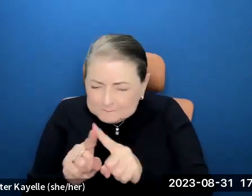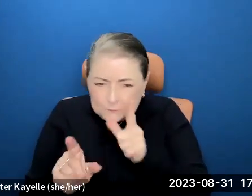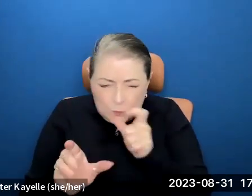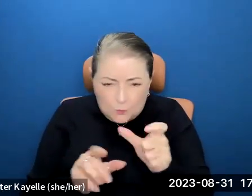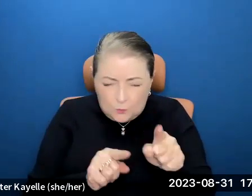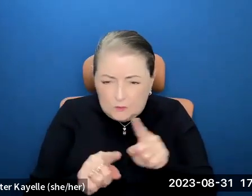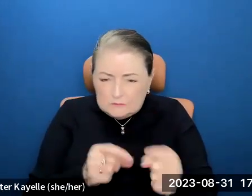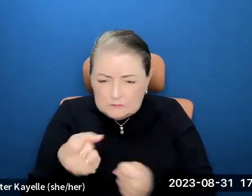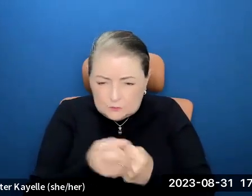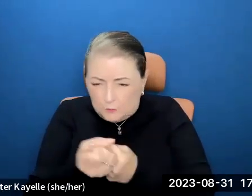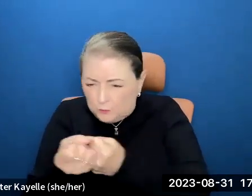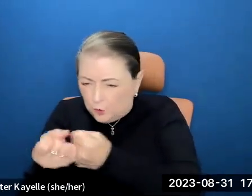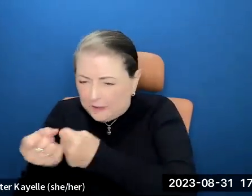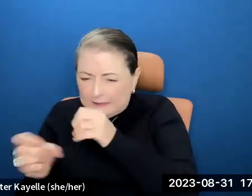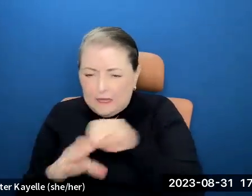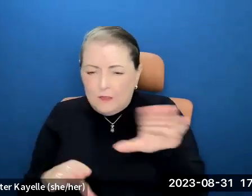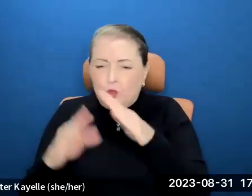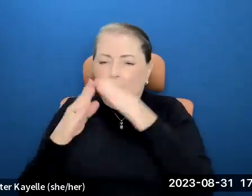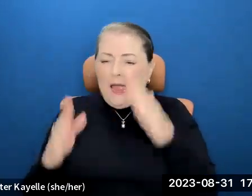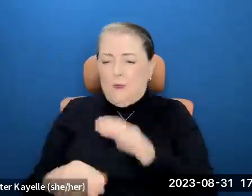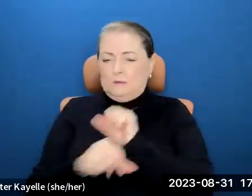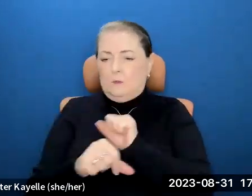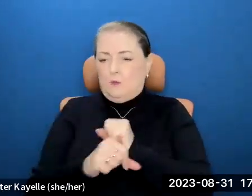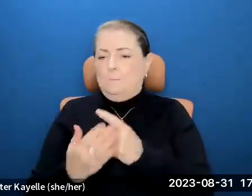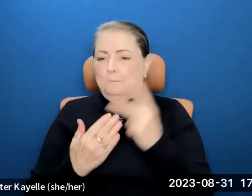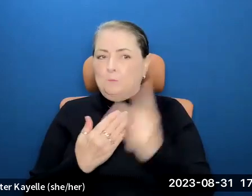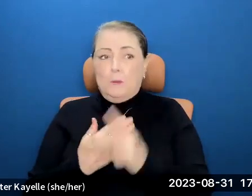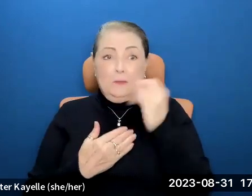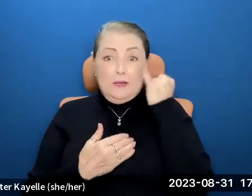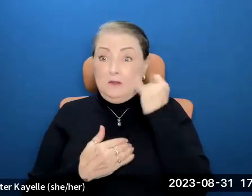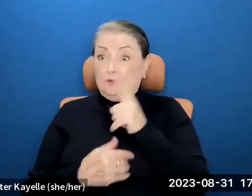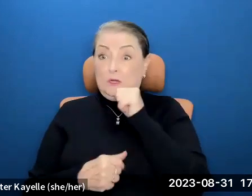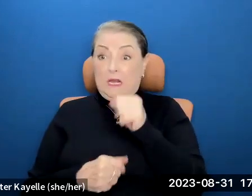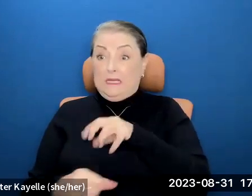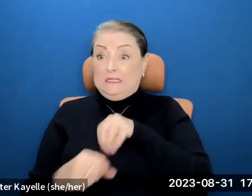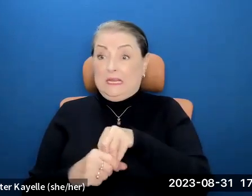people in these housing and employment programs and if they're not engaged on a very regular